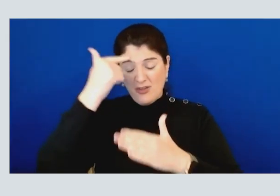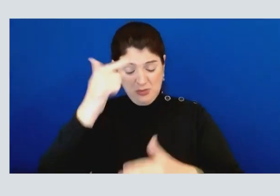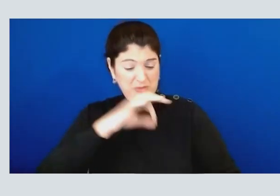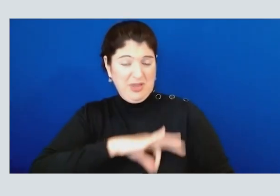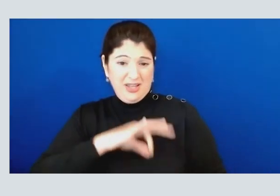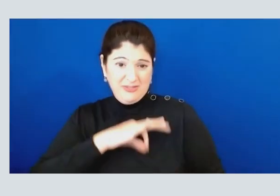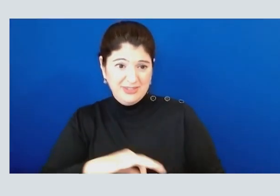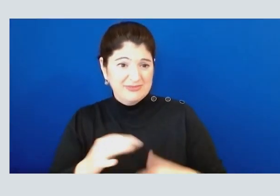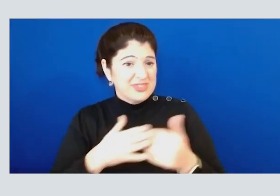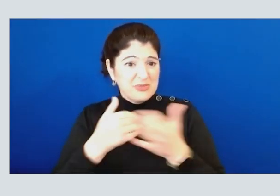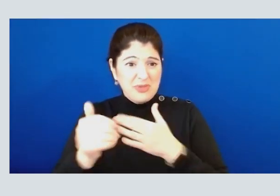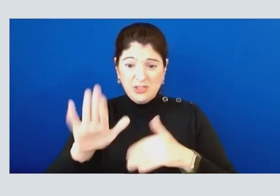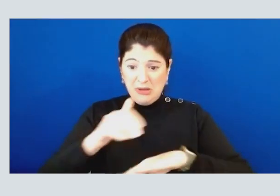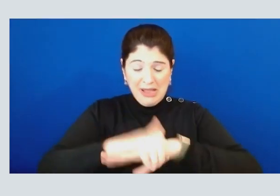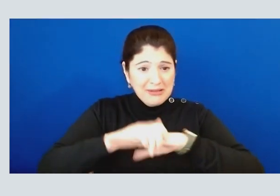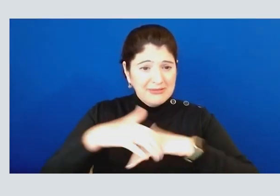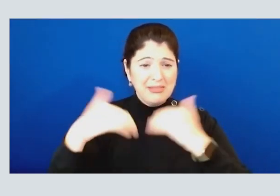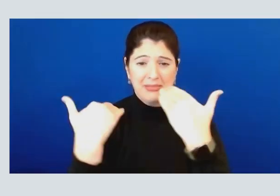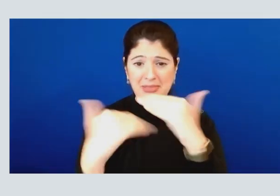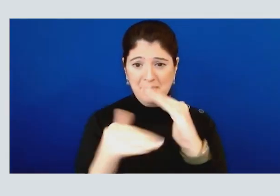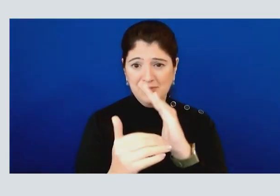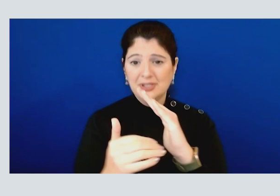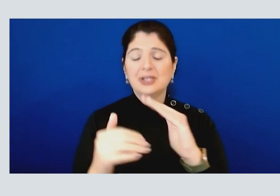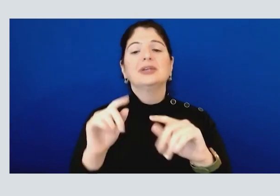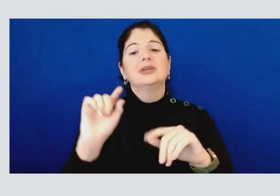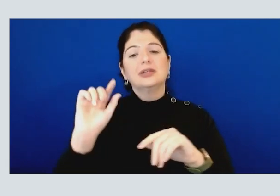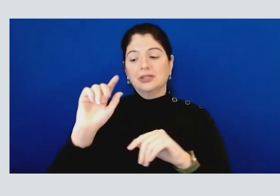Governor Hochul expanded and codified the language access policy